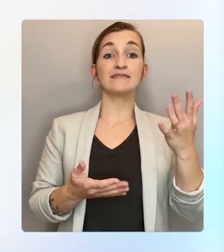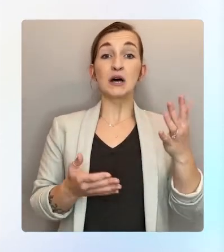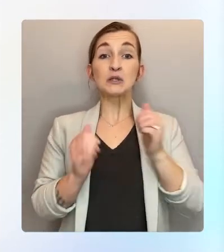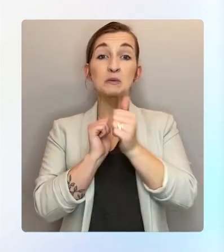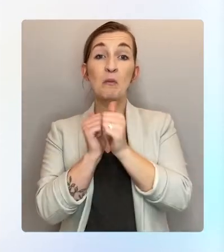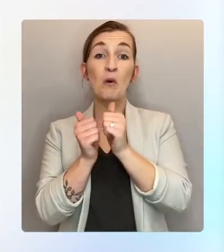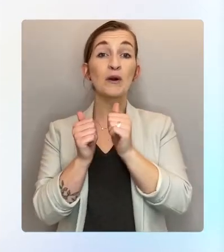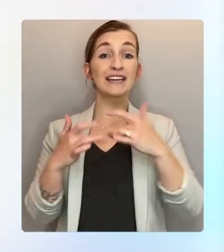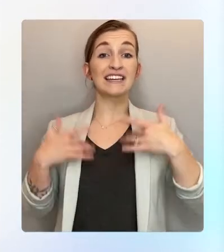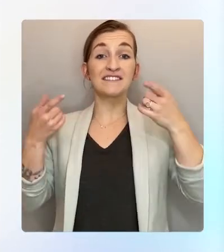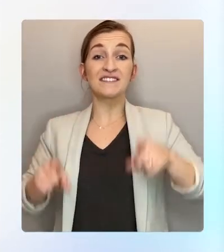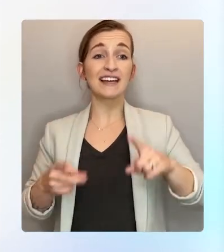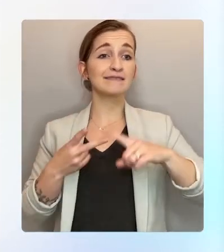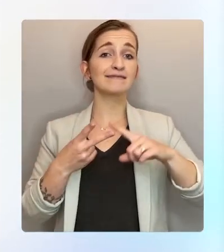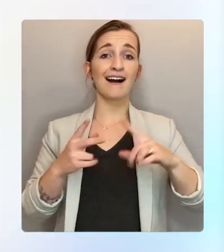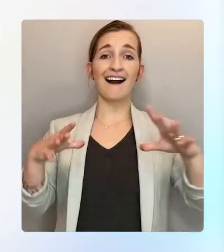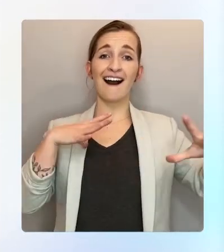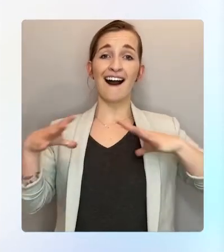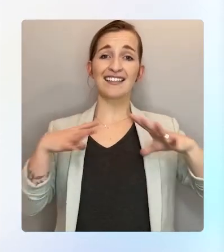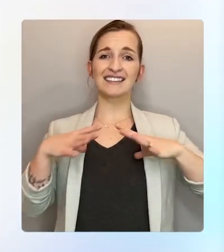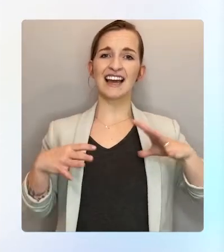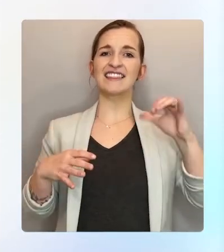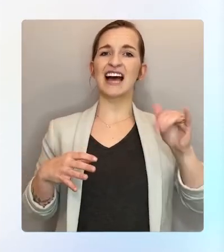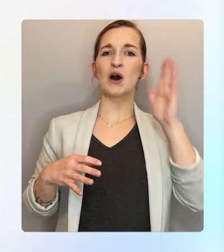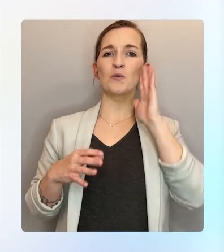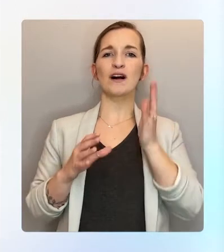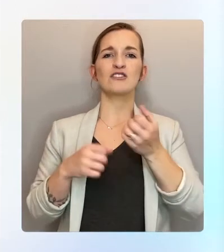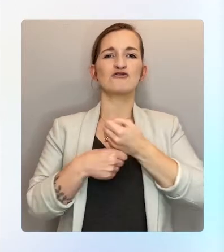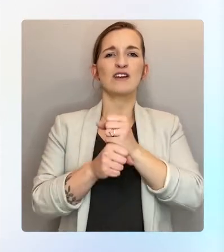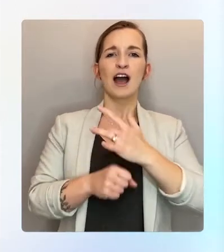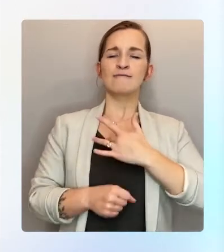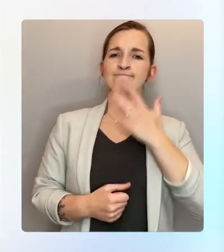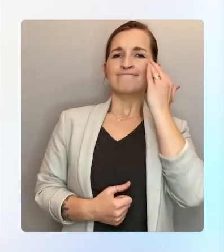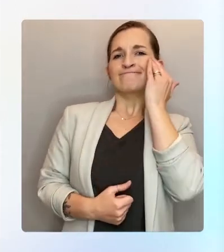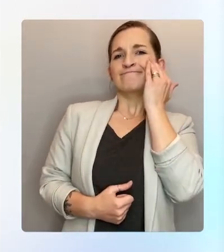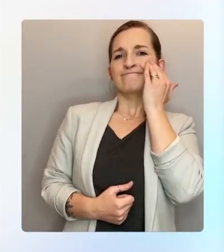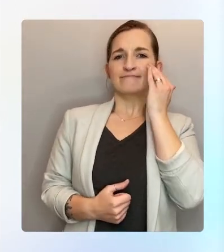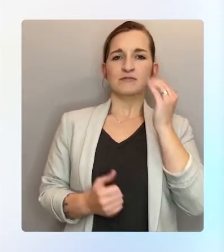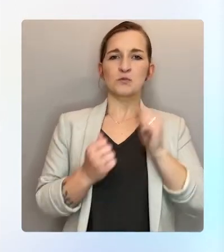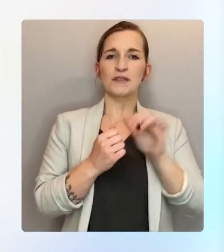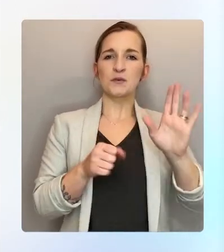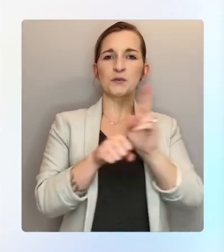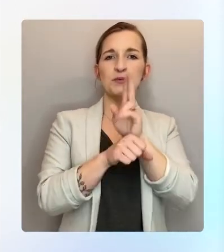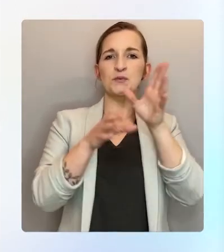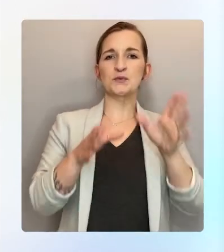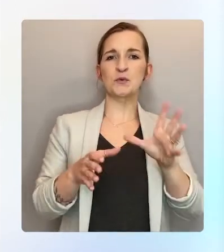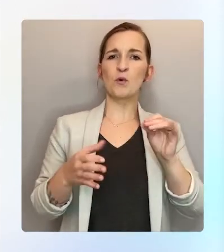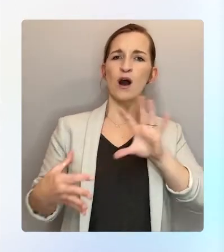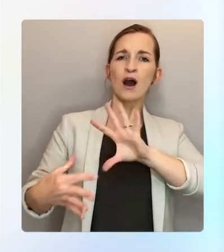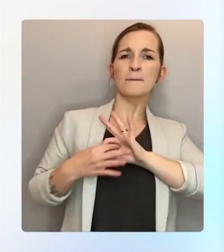or a holiday can create familiarity and relevance in an emotional or even a cultural way.